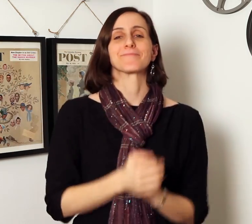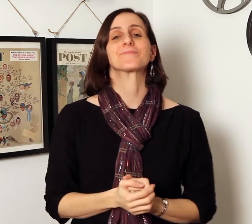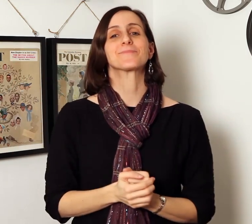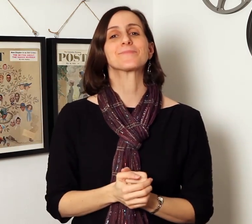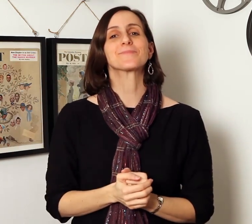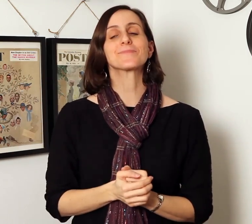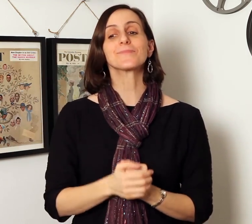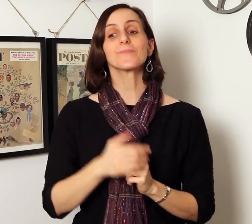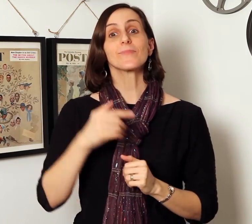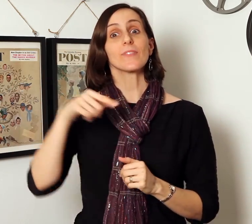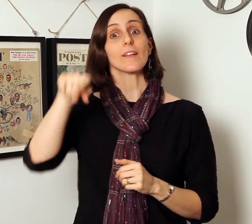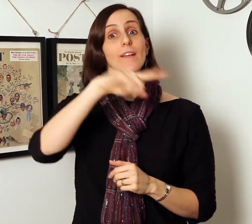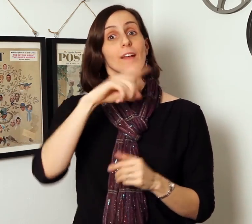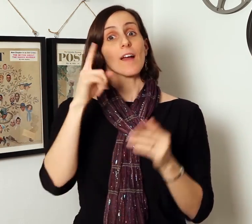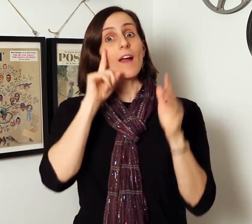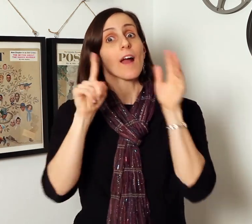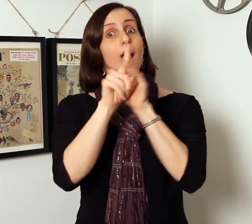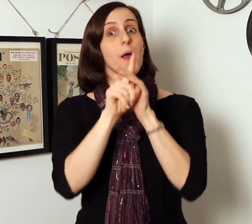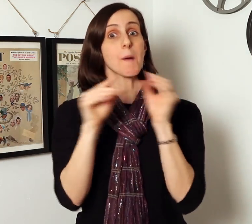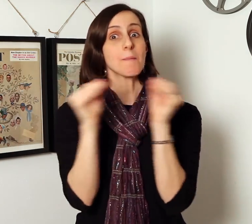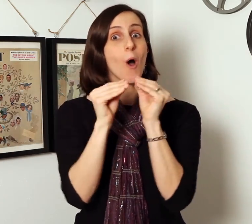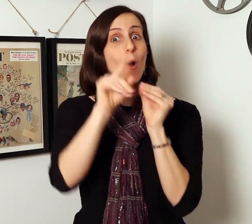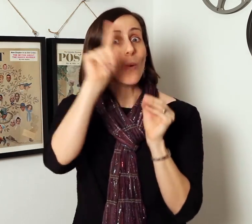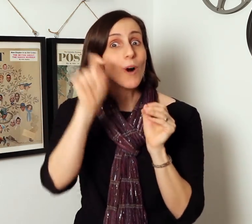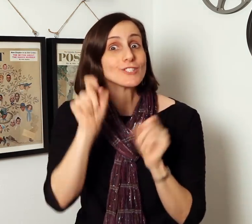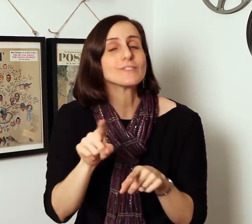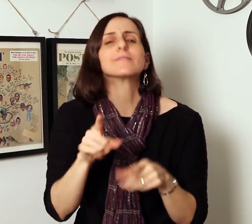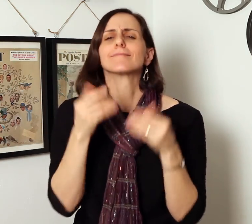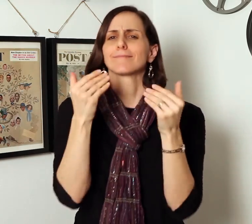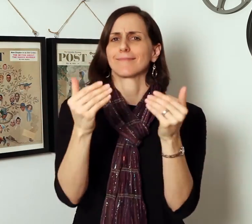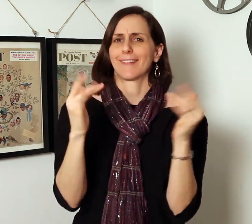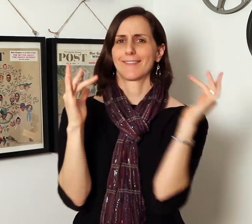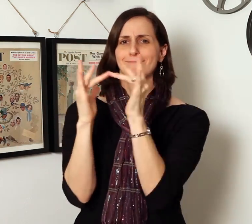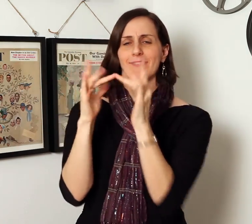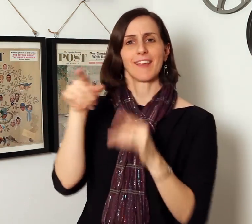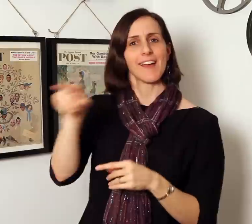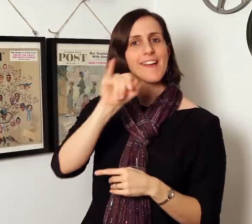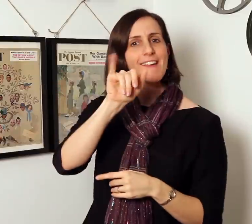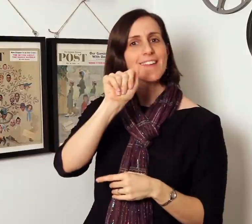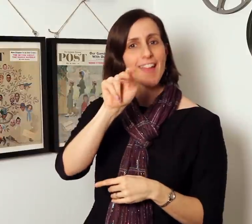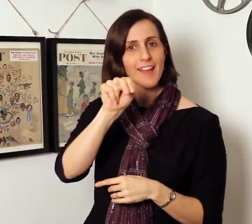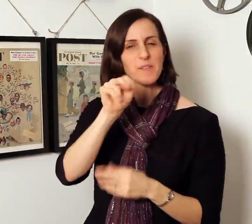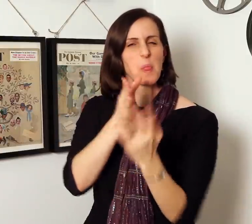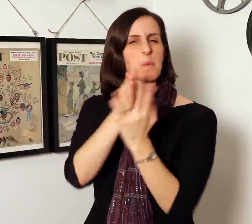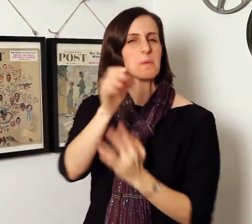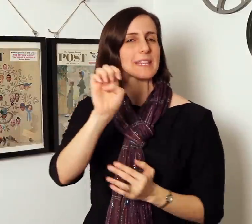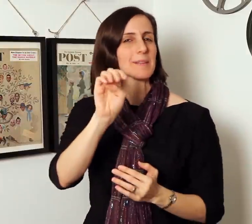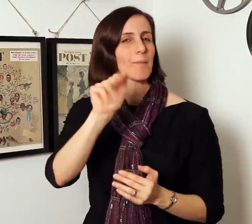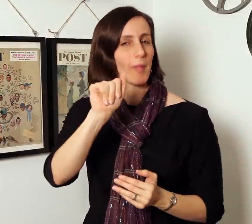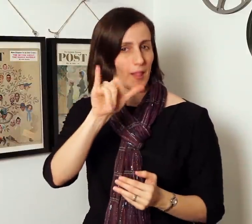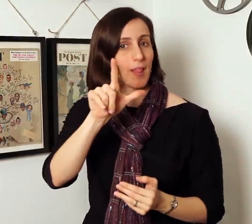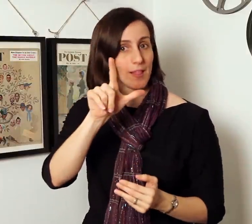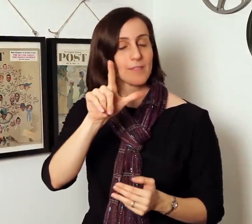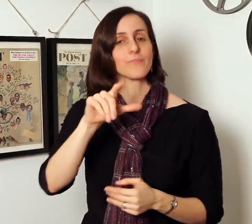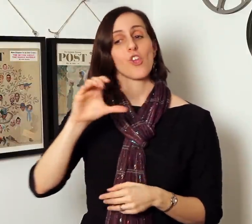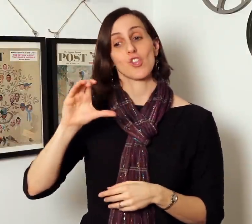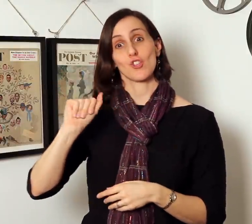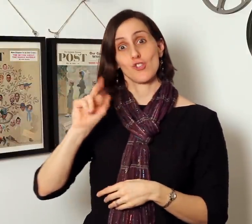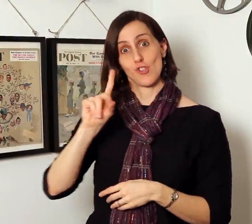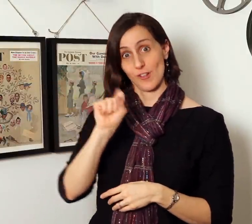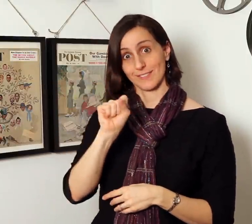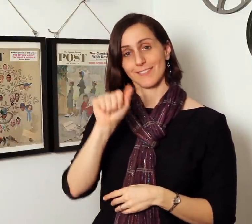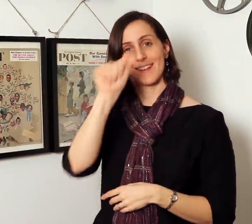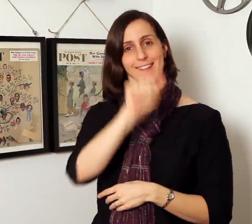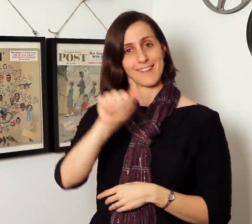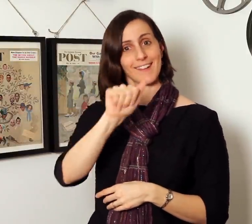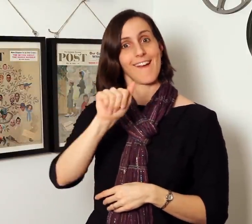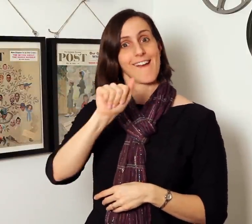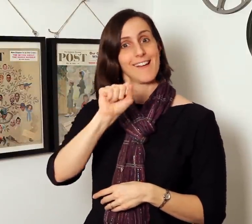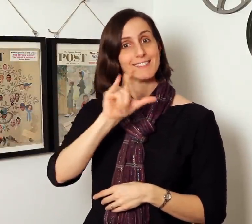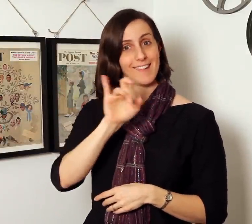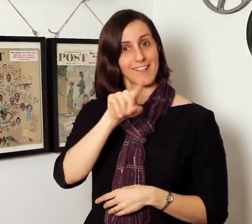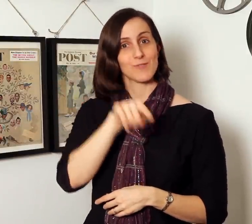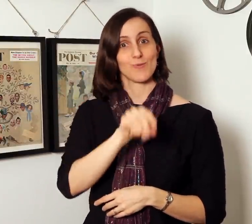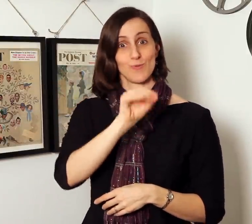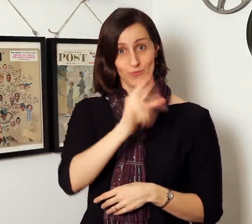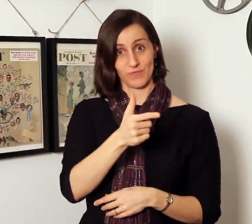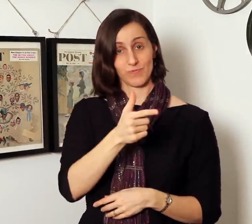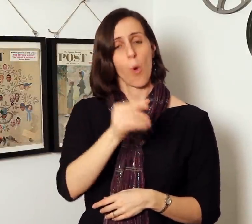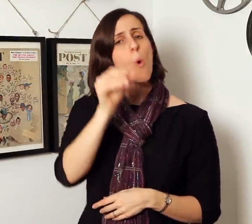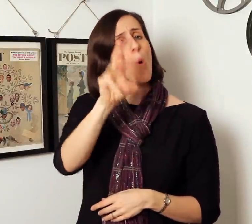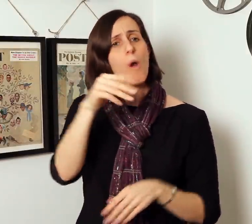submissions after that date. If you have more questions, please email Ian at cards@aslized.org or you can visit our